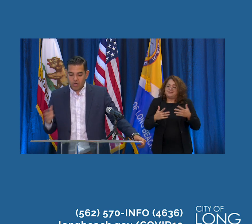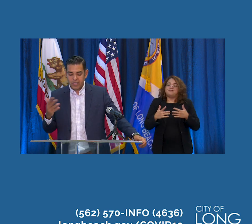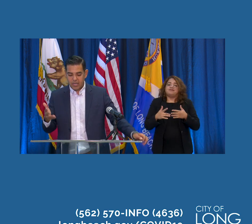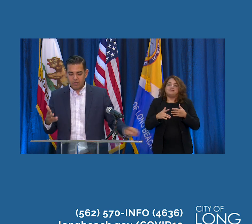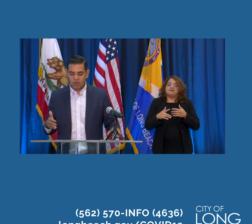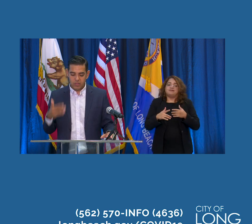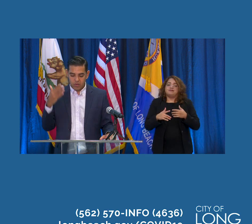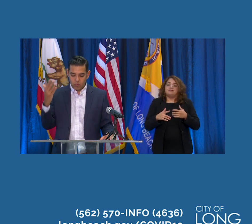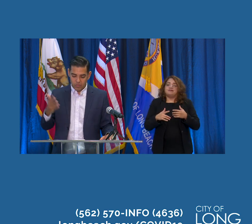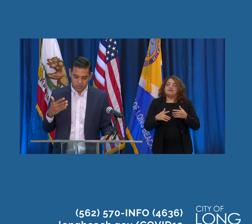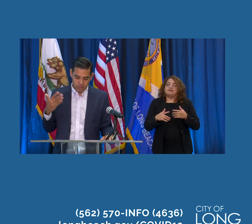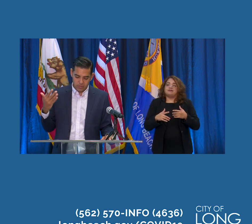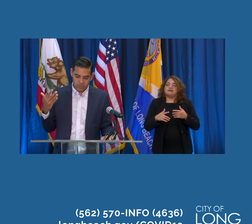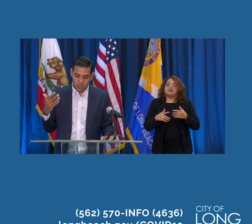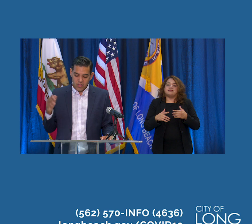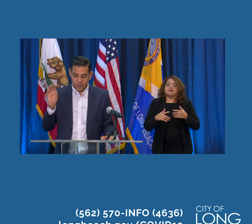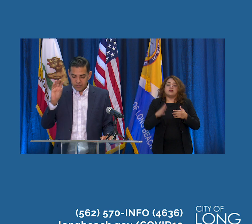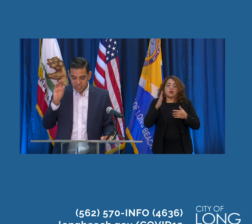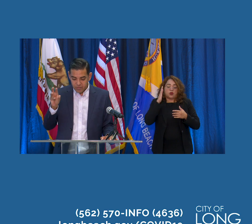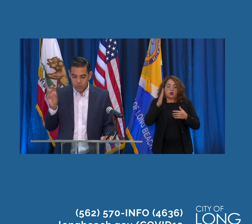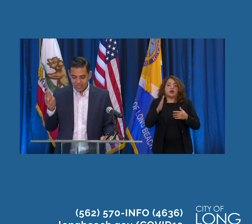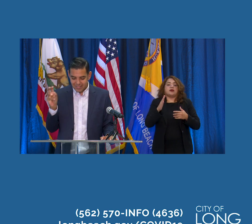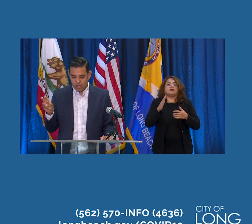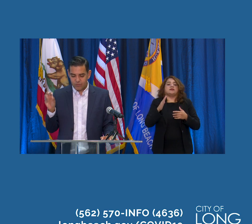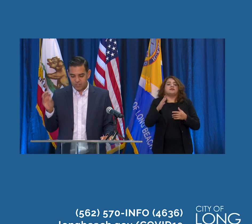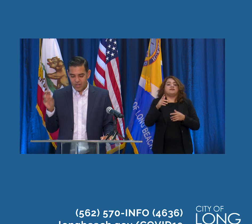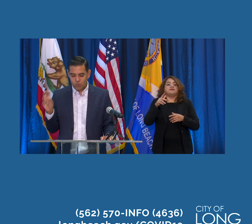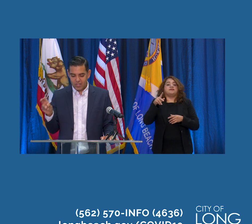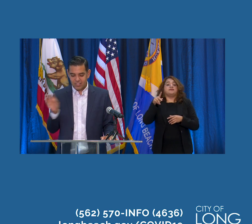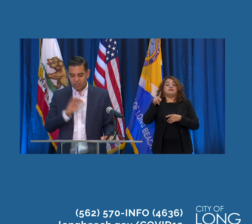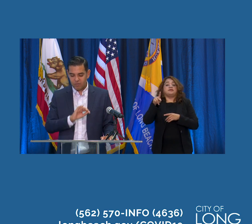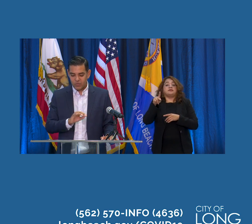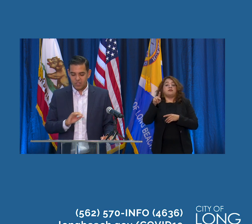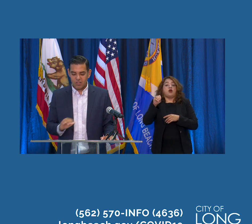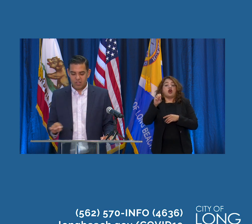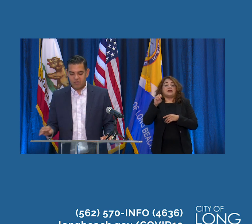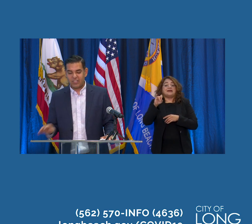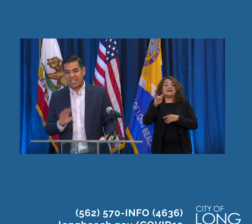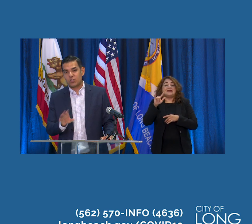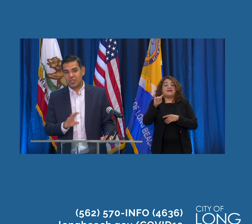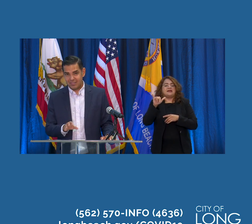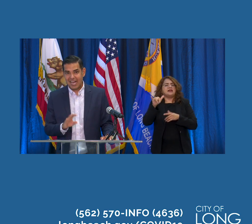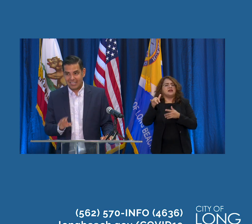I'm sorry, while the positivity rate itself is in that red tier, the case rate is not.